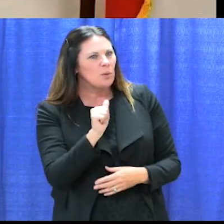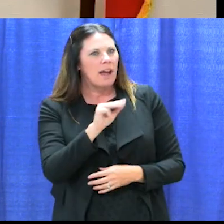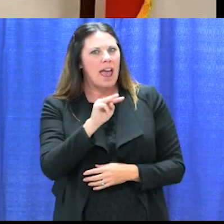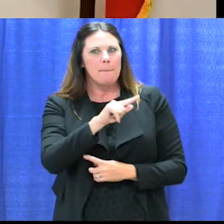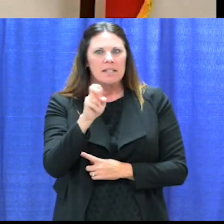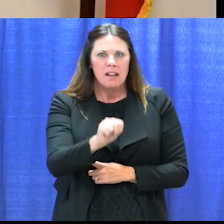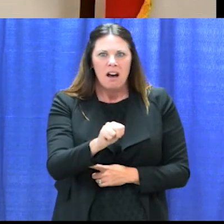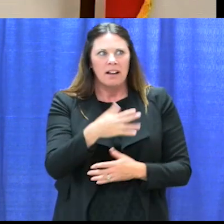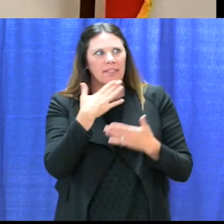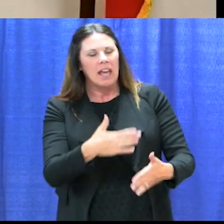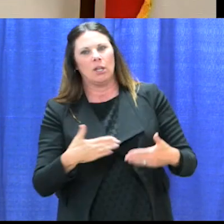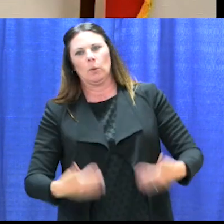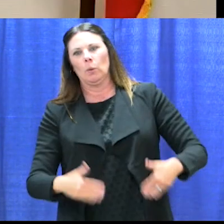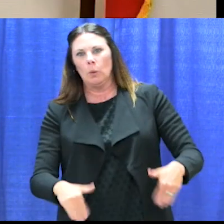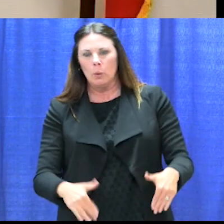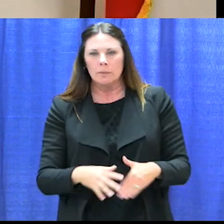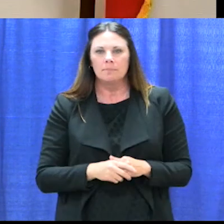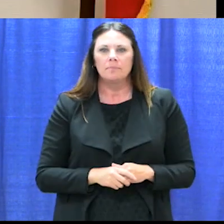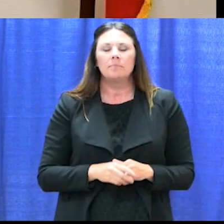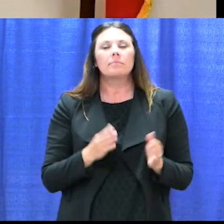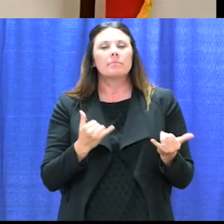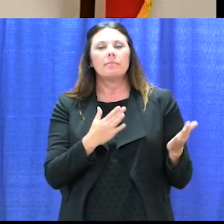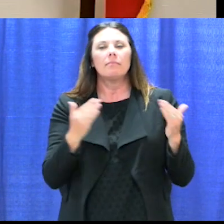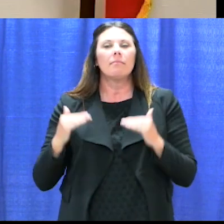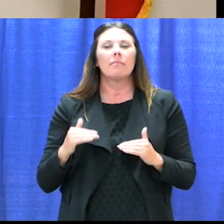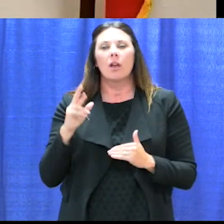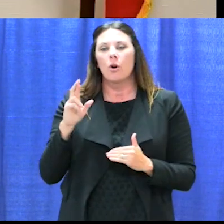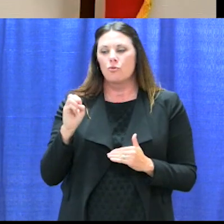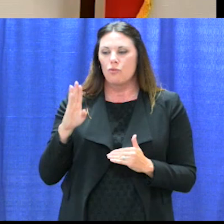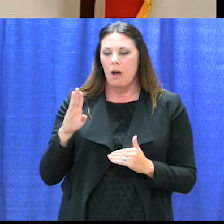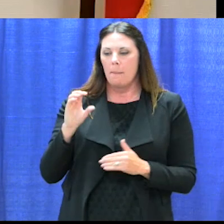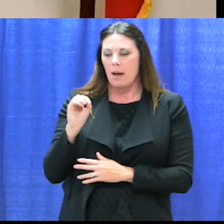Next, we'd like to hear from Rob Osborn, and who represents the California Public Utilities